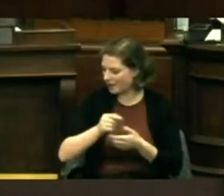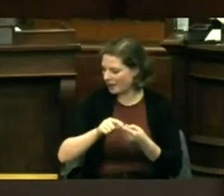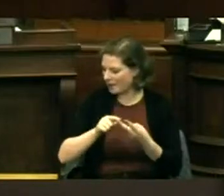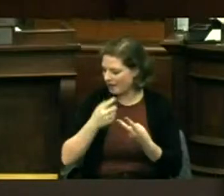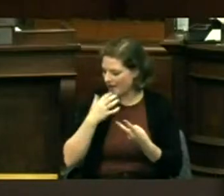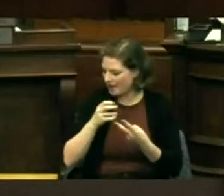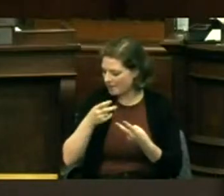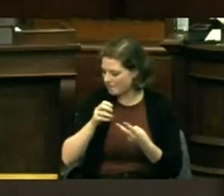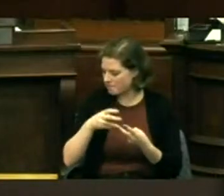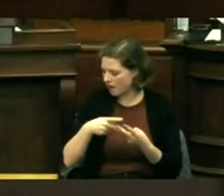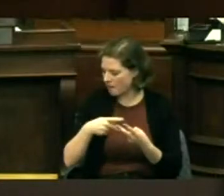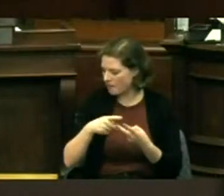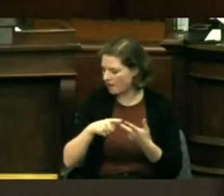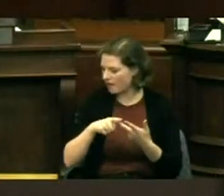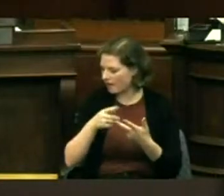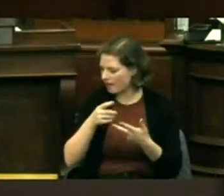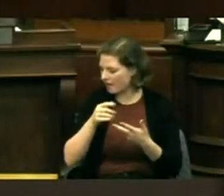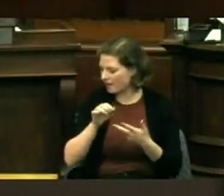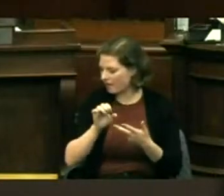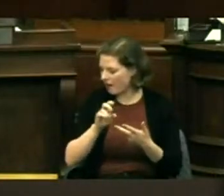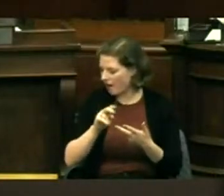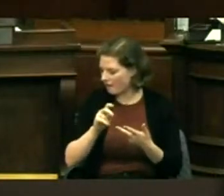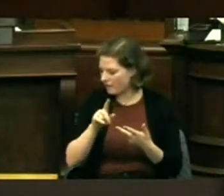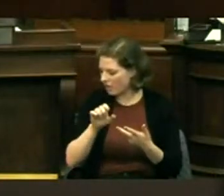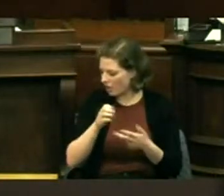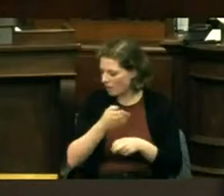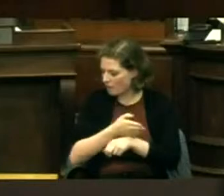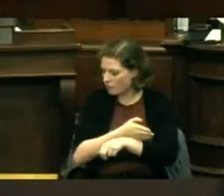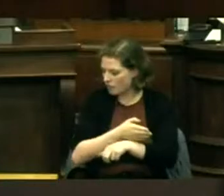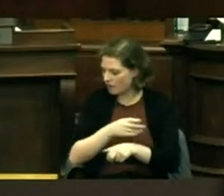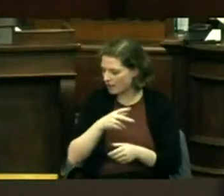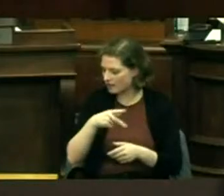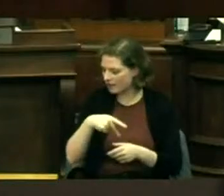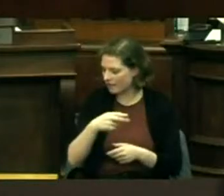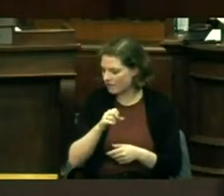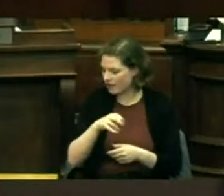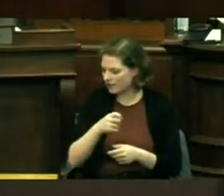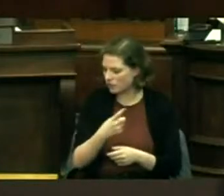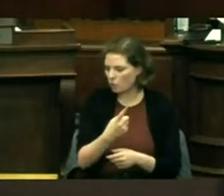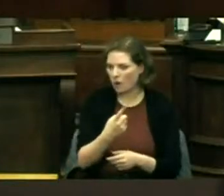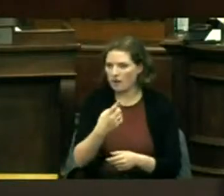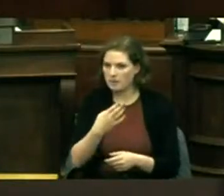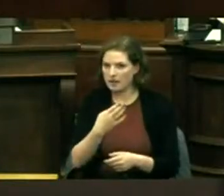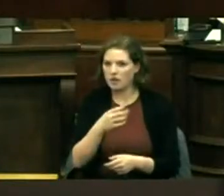of the City Hall building a window, heat pump and envelope